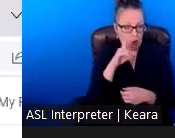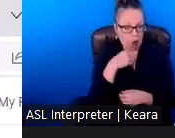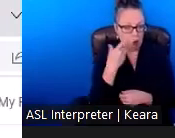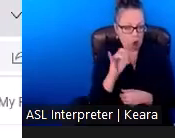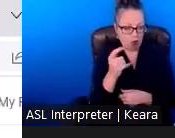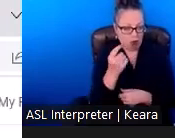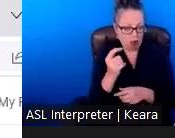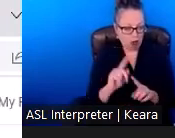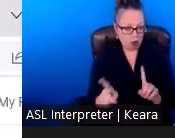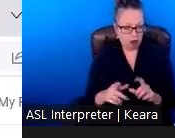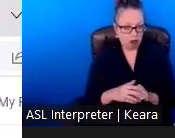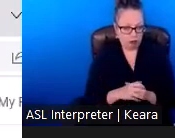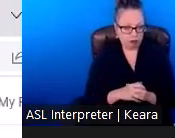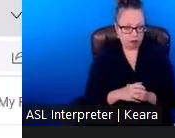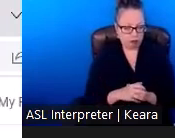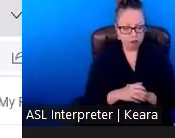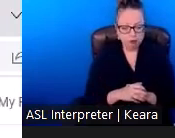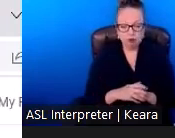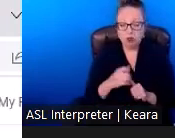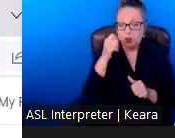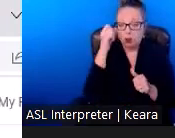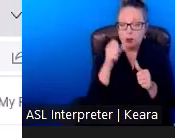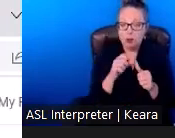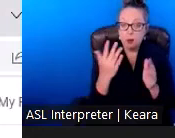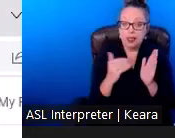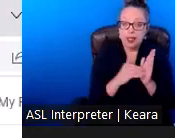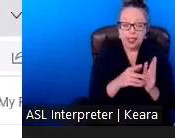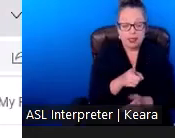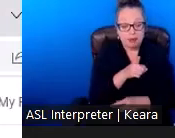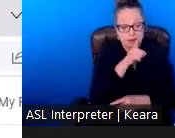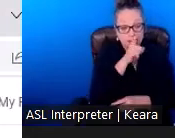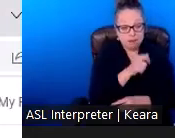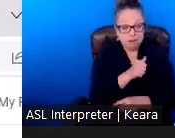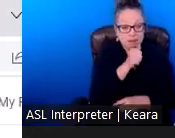I want to remind everyone that anonymity is a cornerstone of the Individual Artist Fellowships